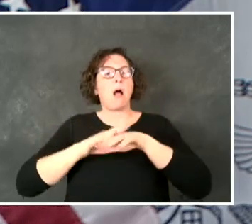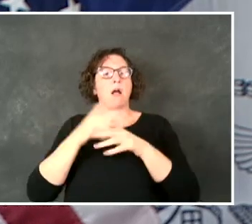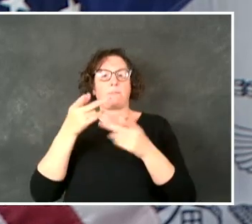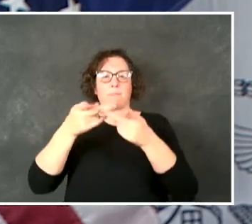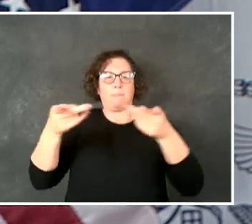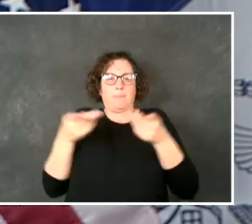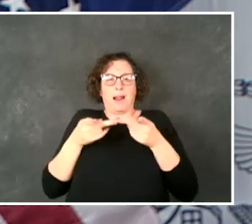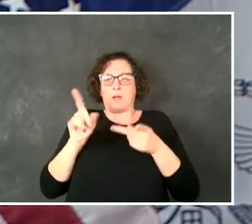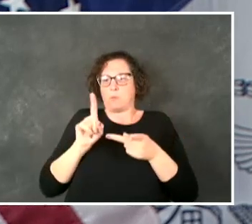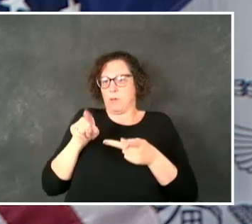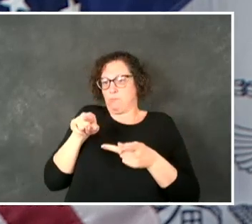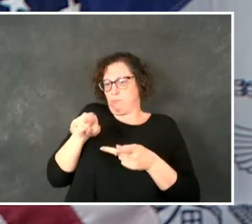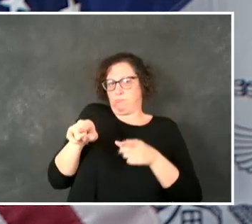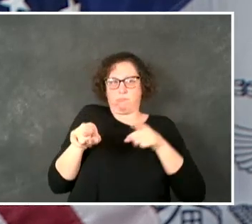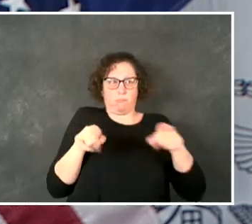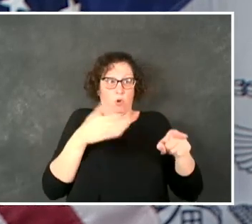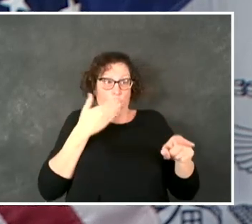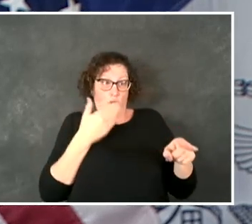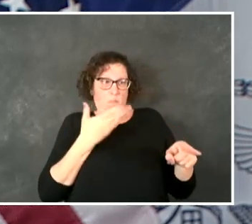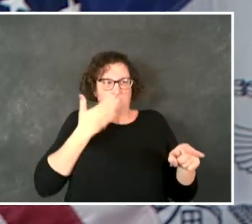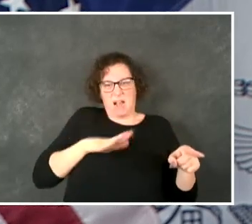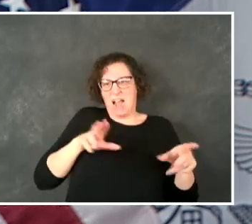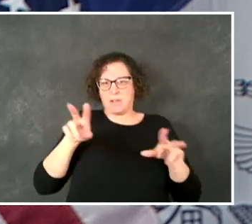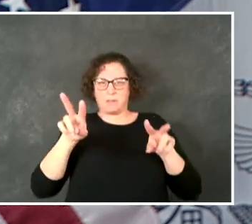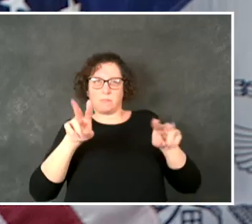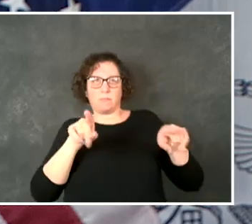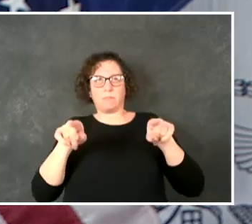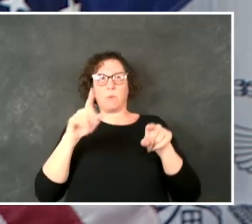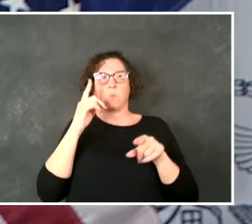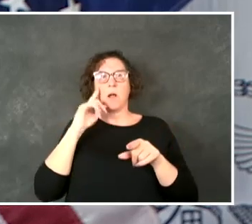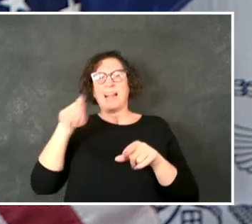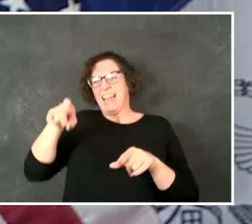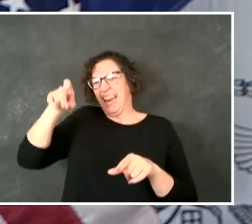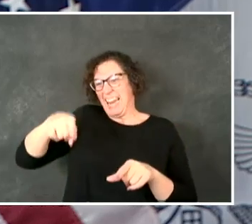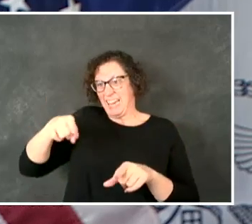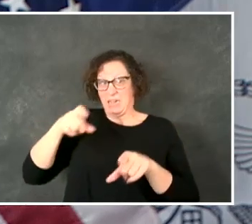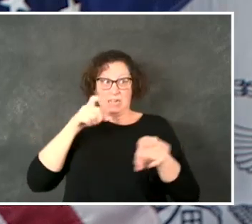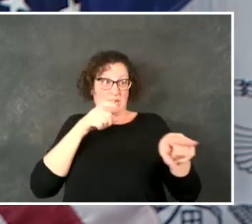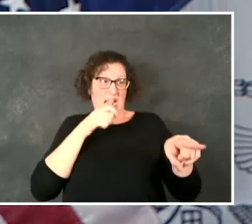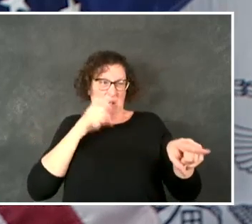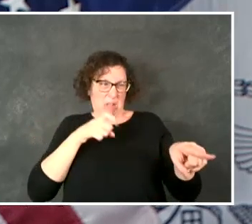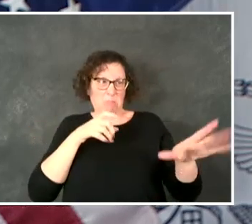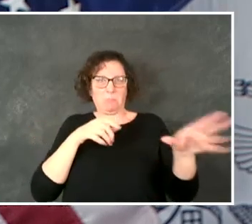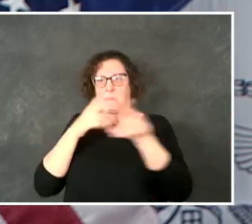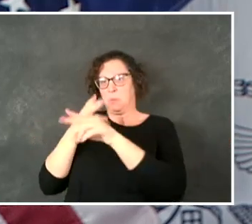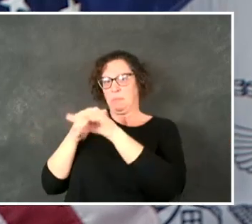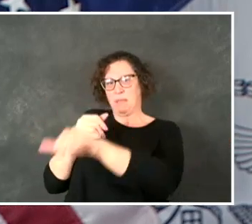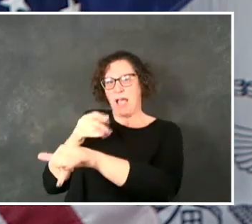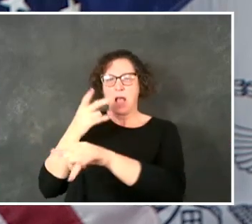CAN .BE ATWH WILL BE EFFECTIVE.